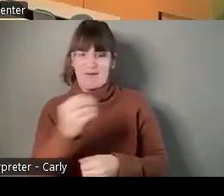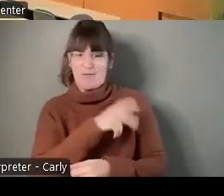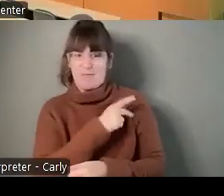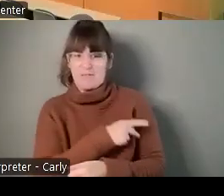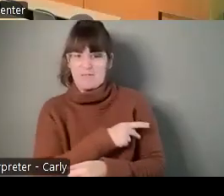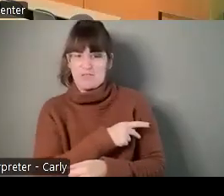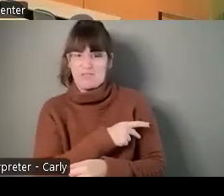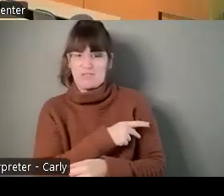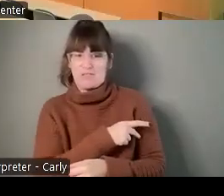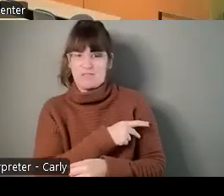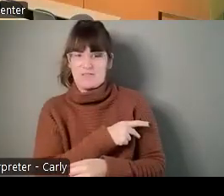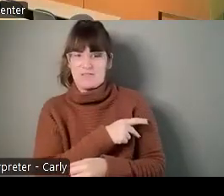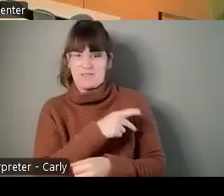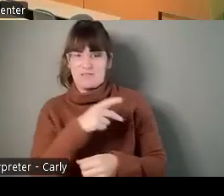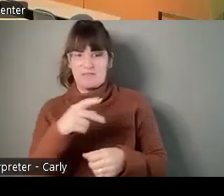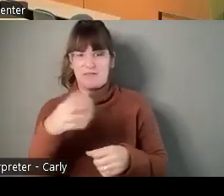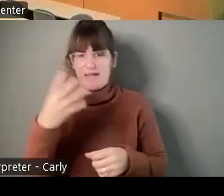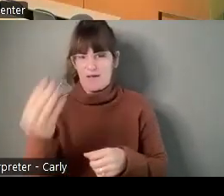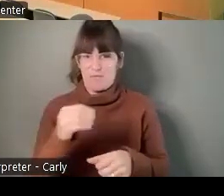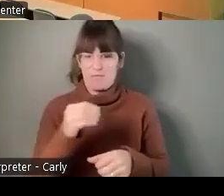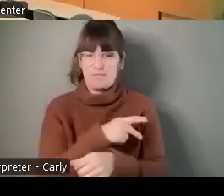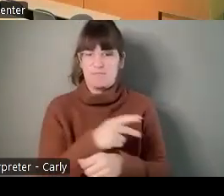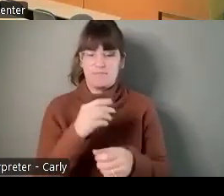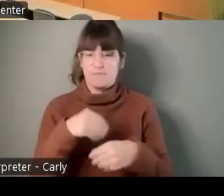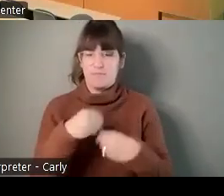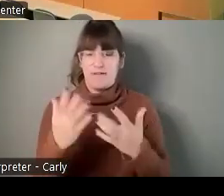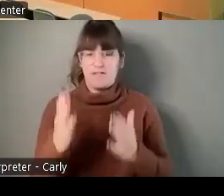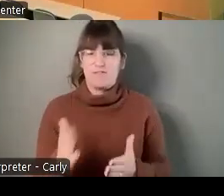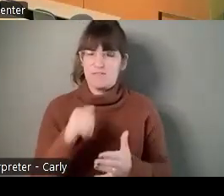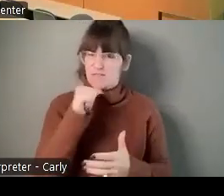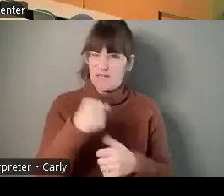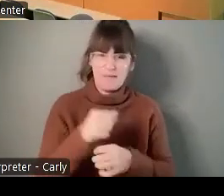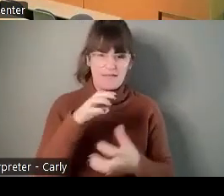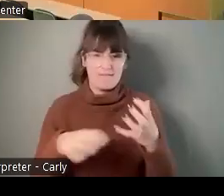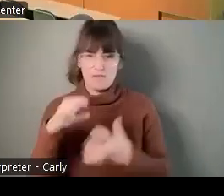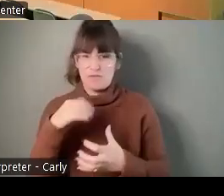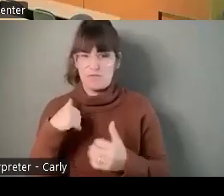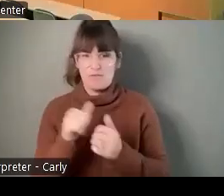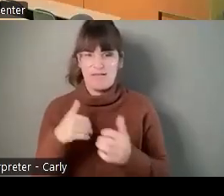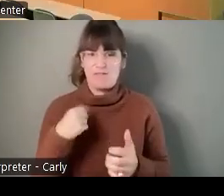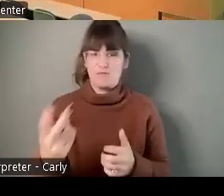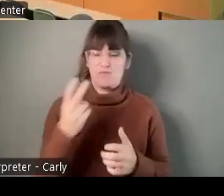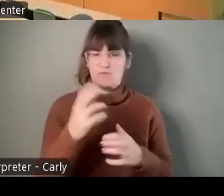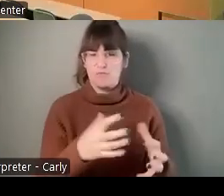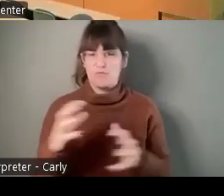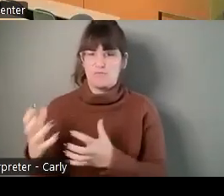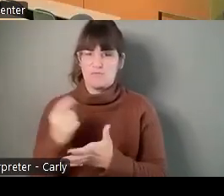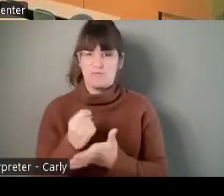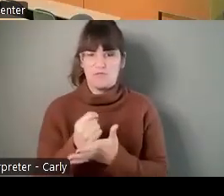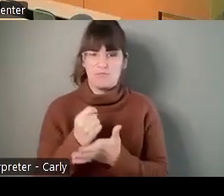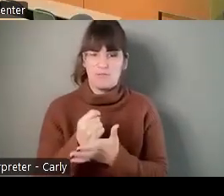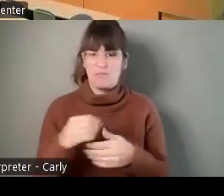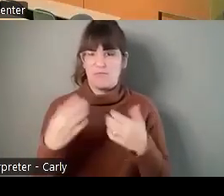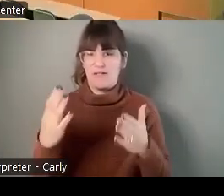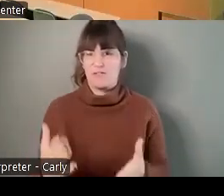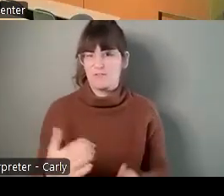does it not create any confusion with having two sets of treatment providers? Yeah. Go ahead. So,